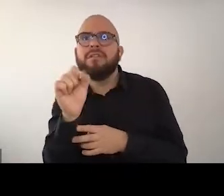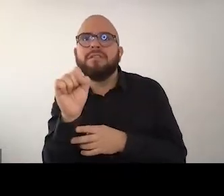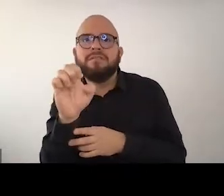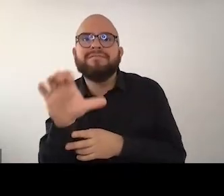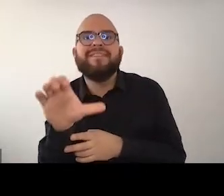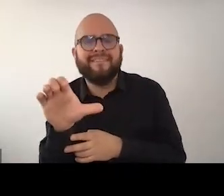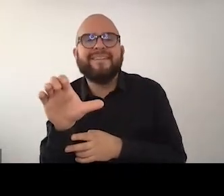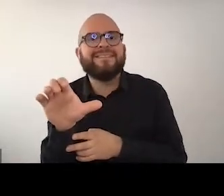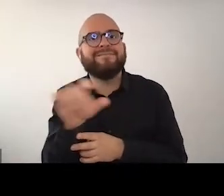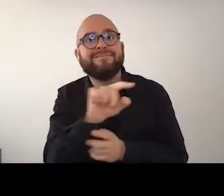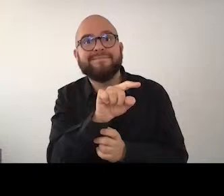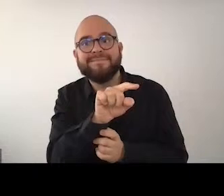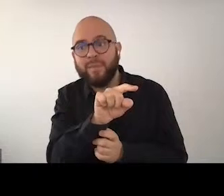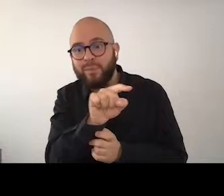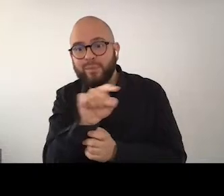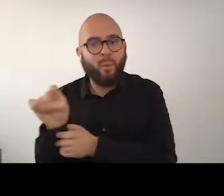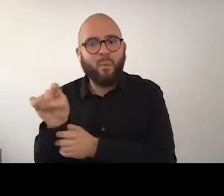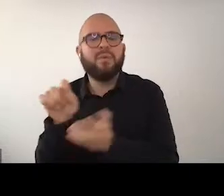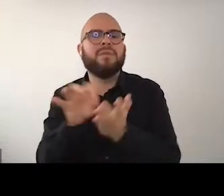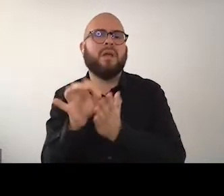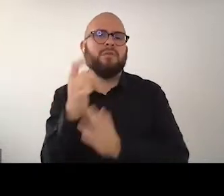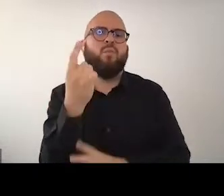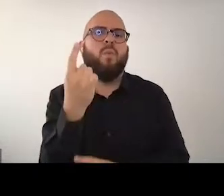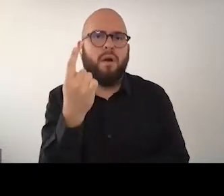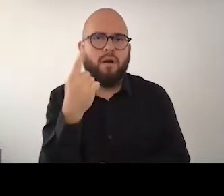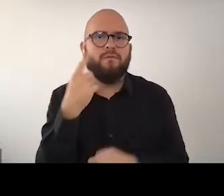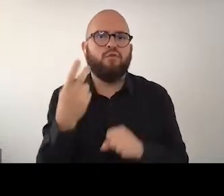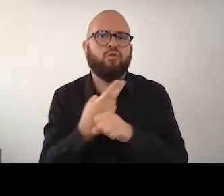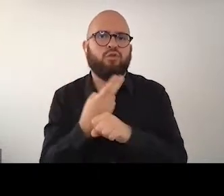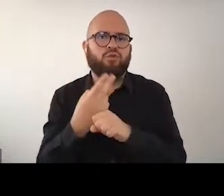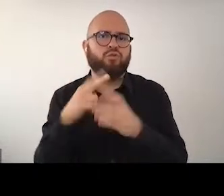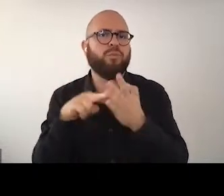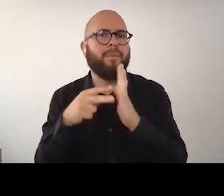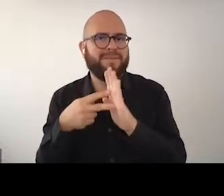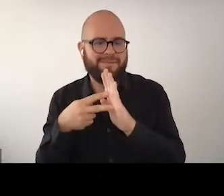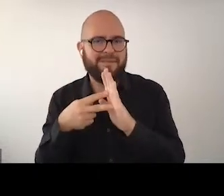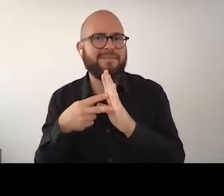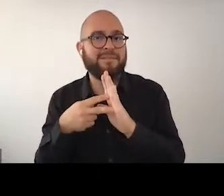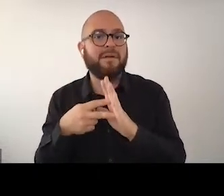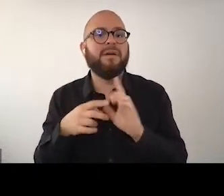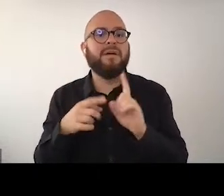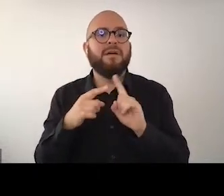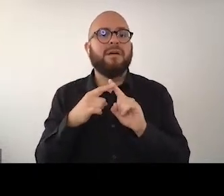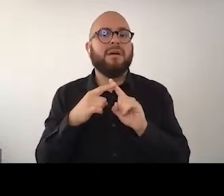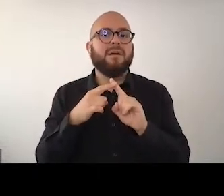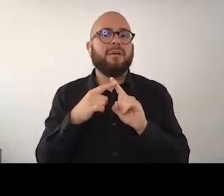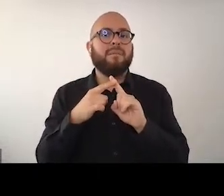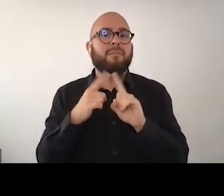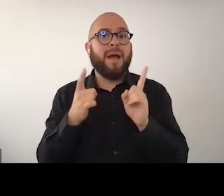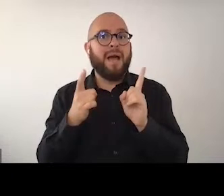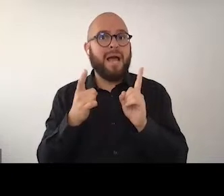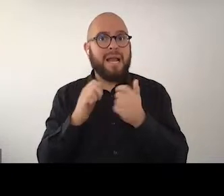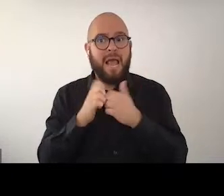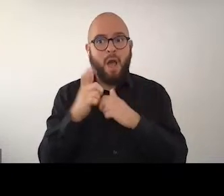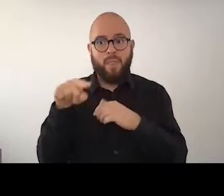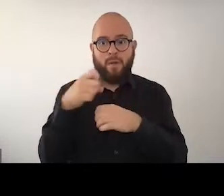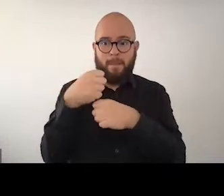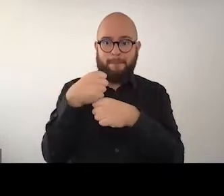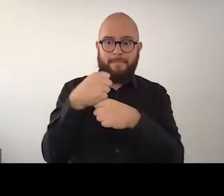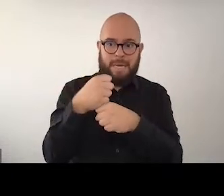Now, all of those count as one for use purposes, but how they are created and how you're compensated